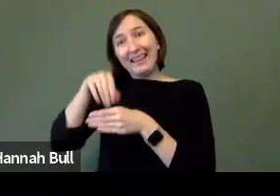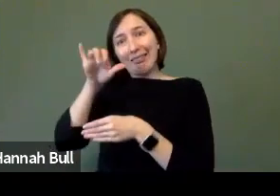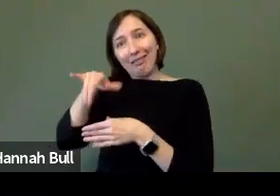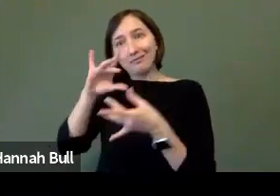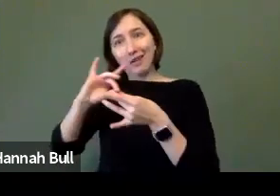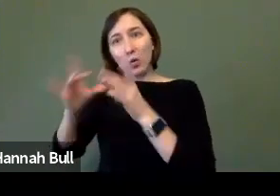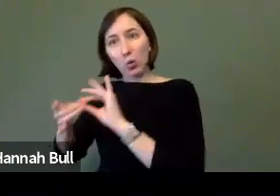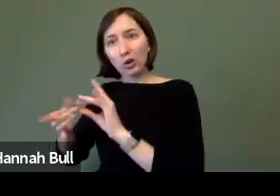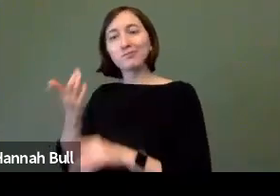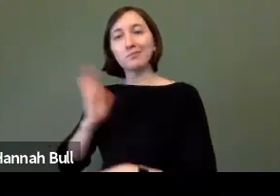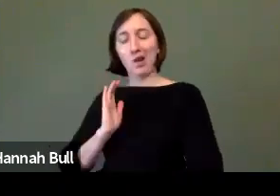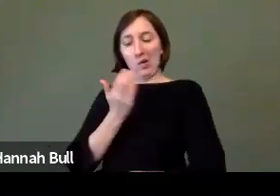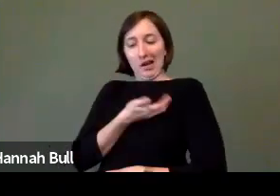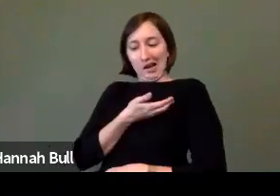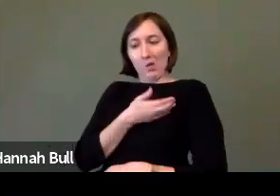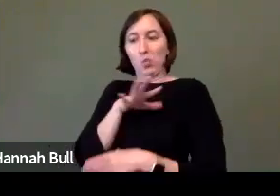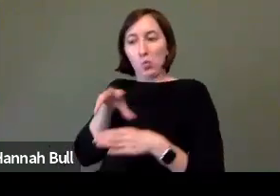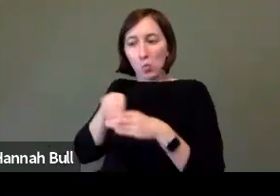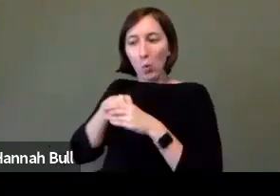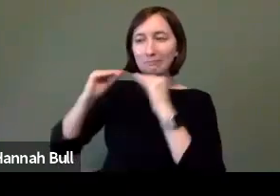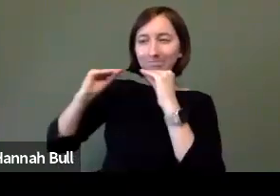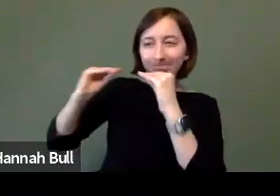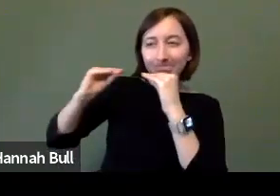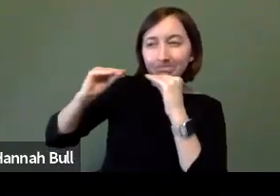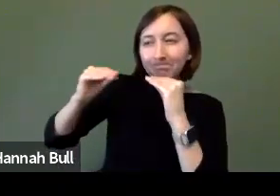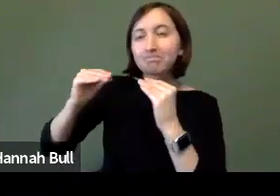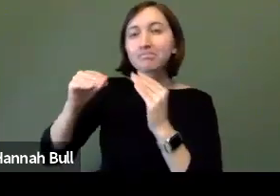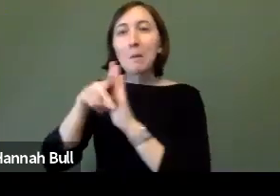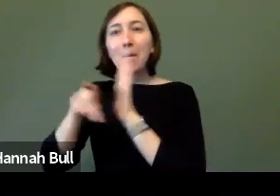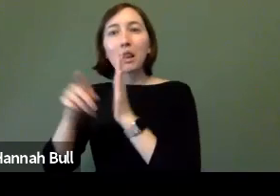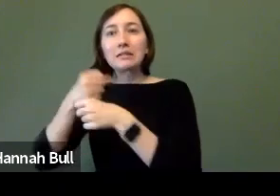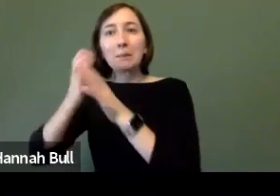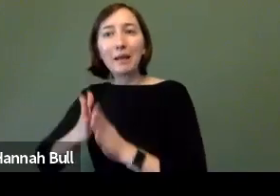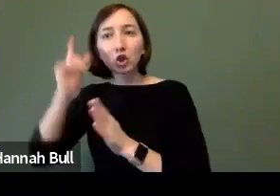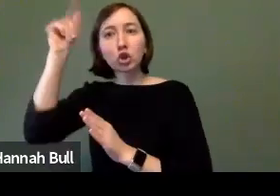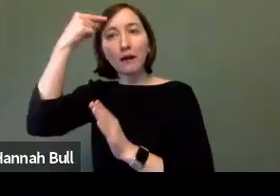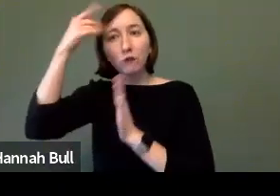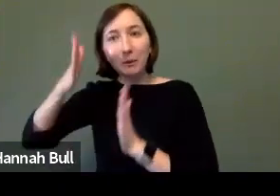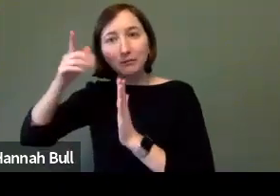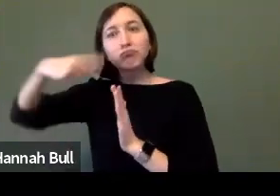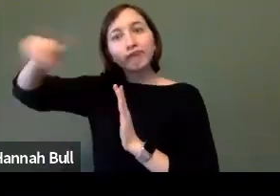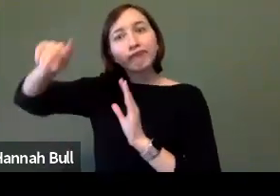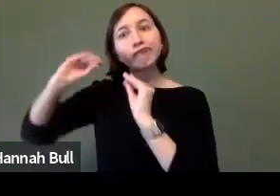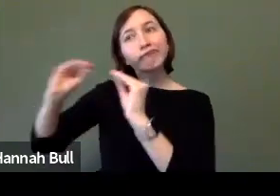that are important to the community and function in a role to disseminate information